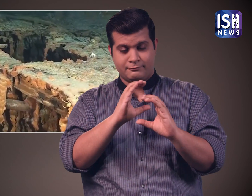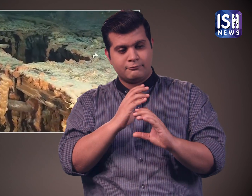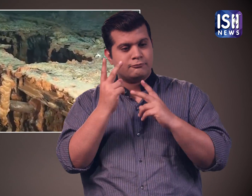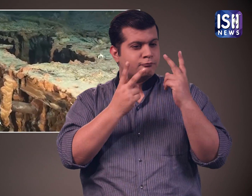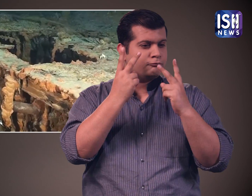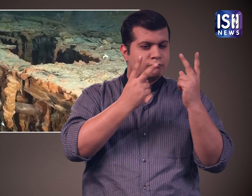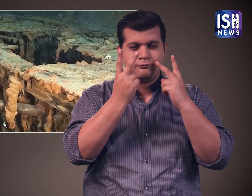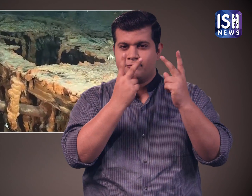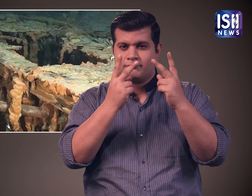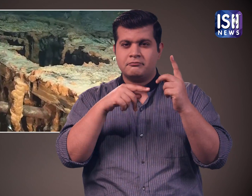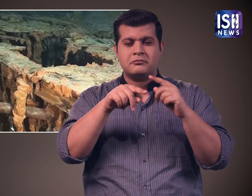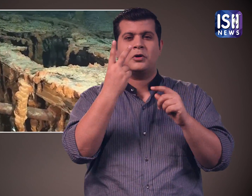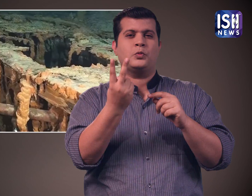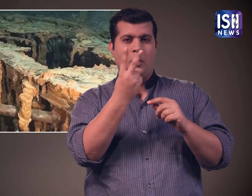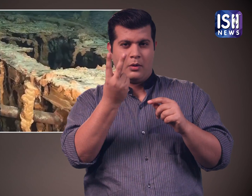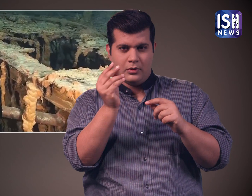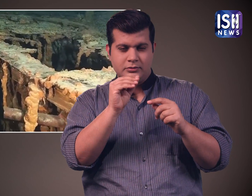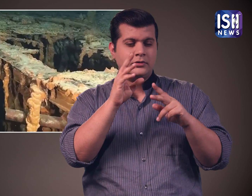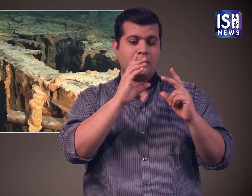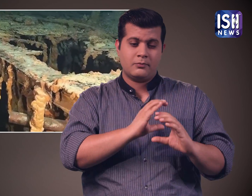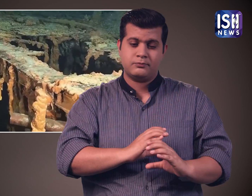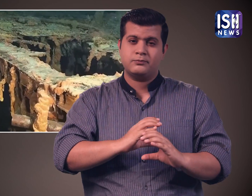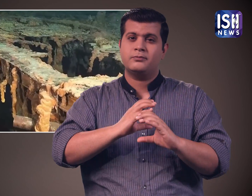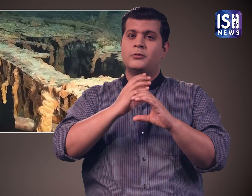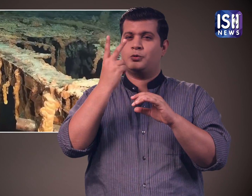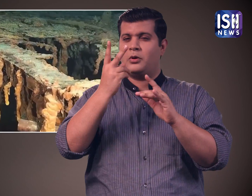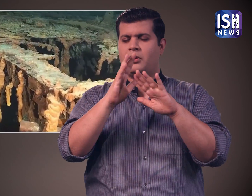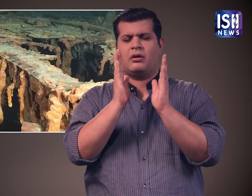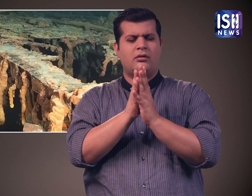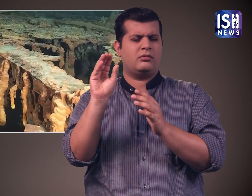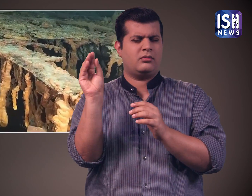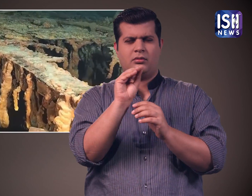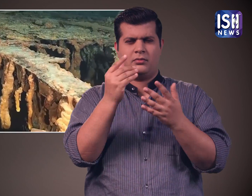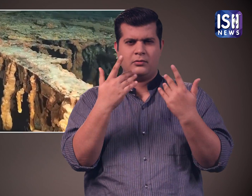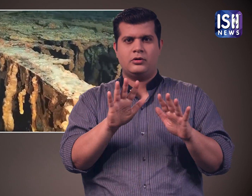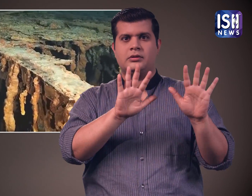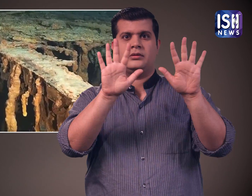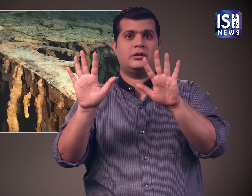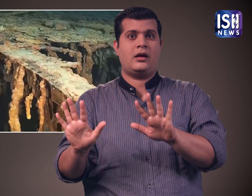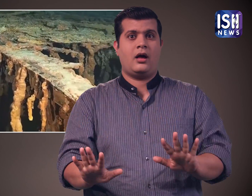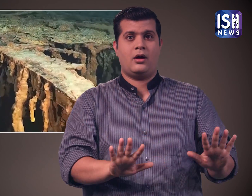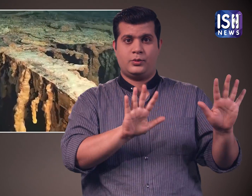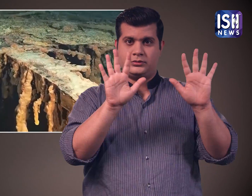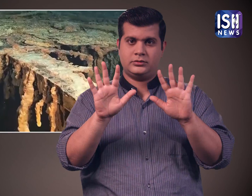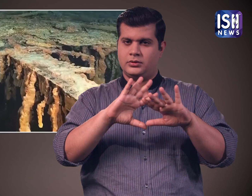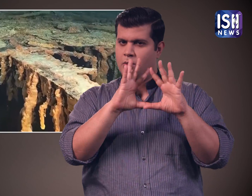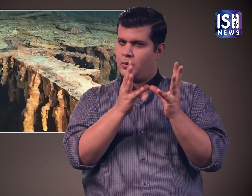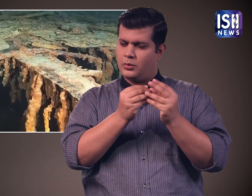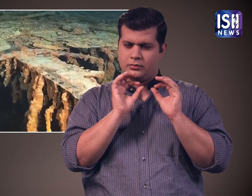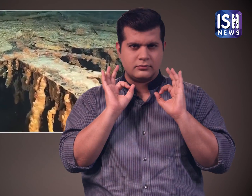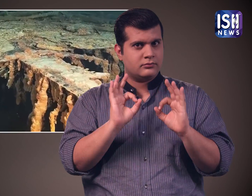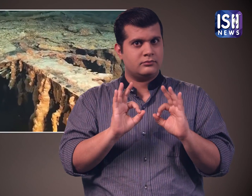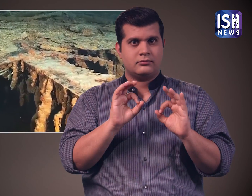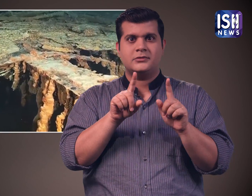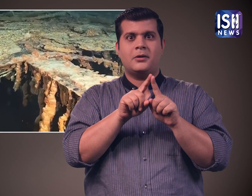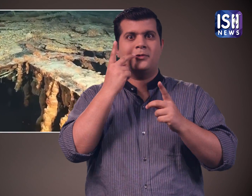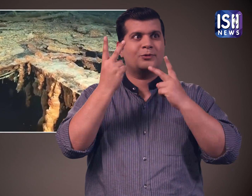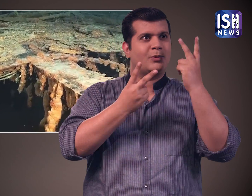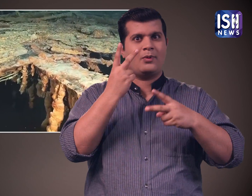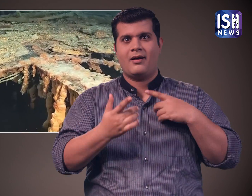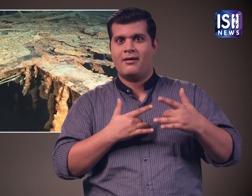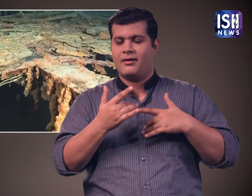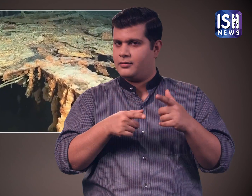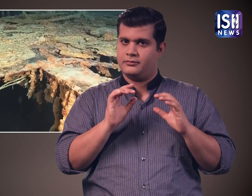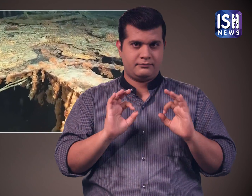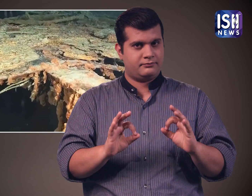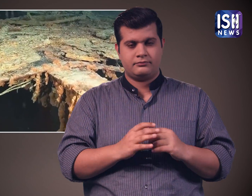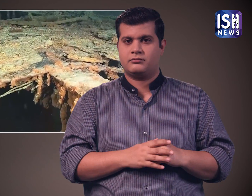The descent, exploration and the ascent was all expected to take 10 hours.